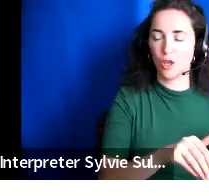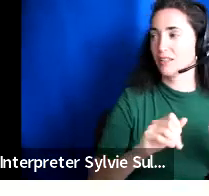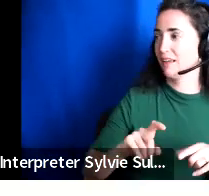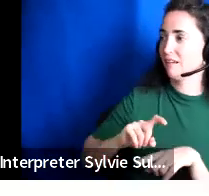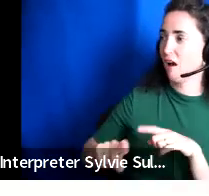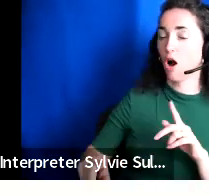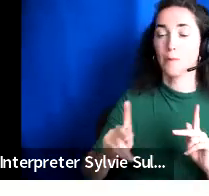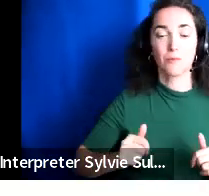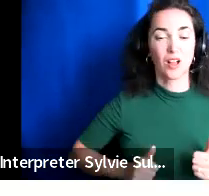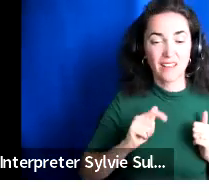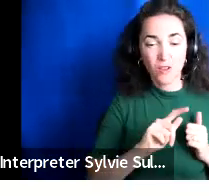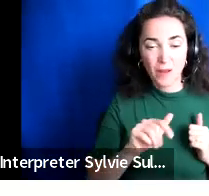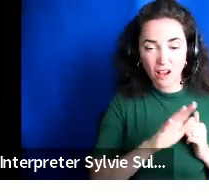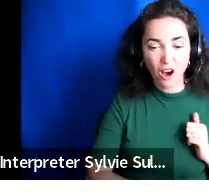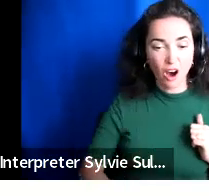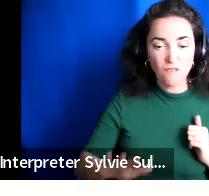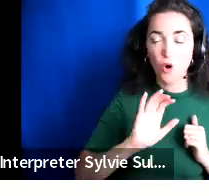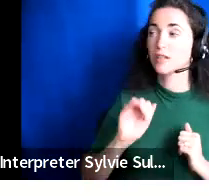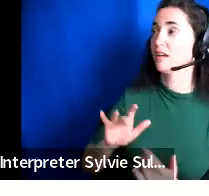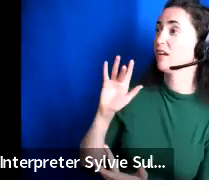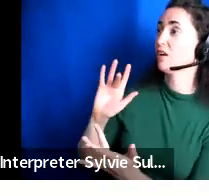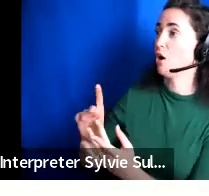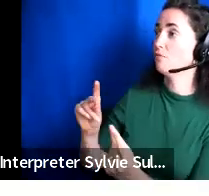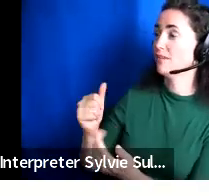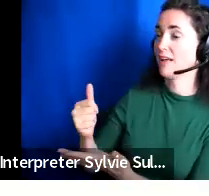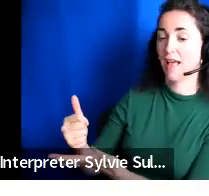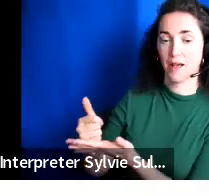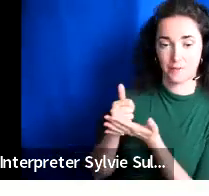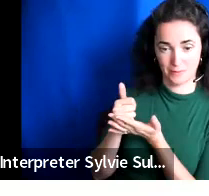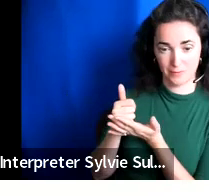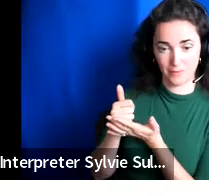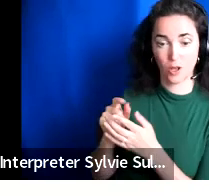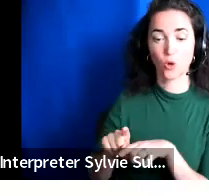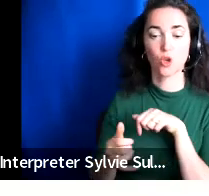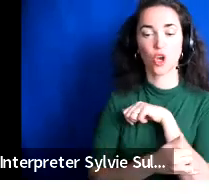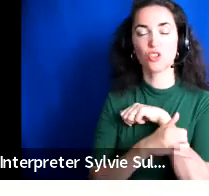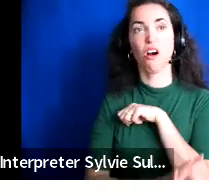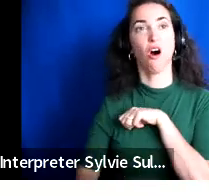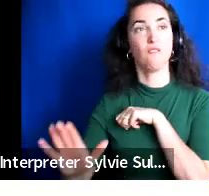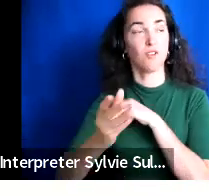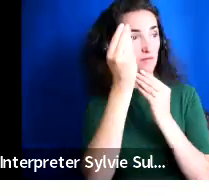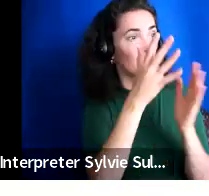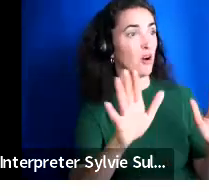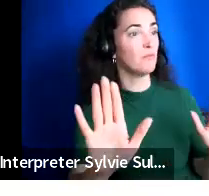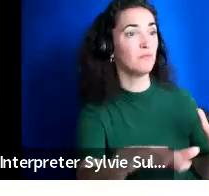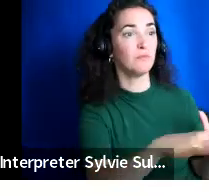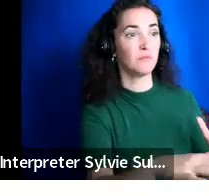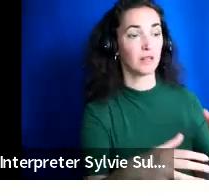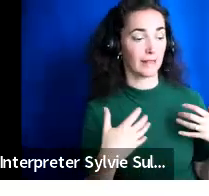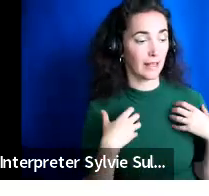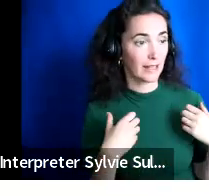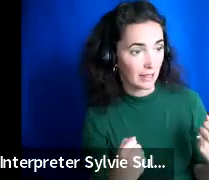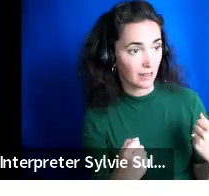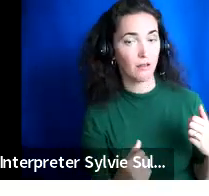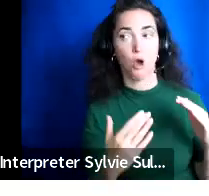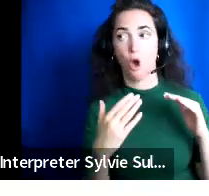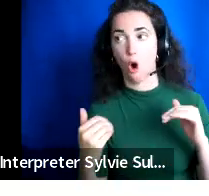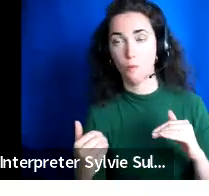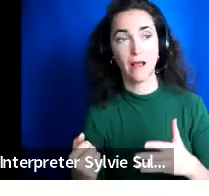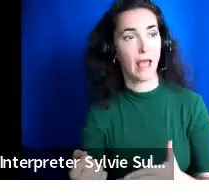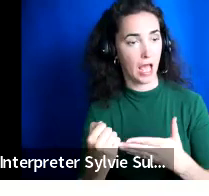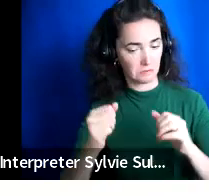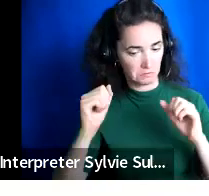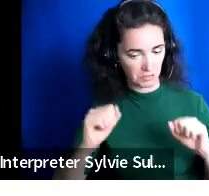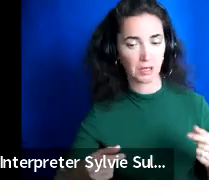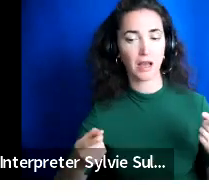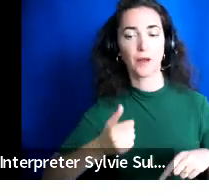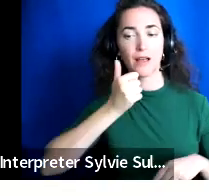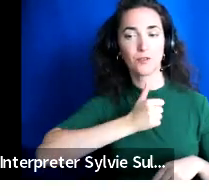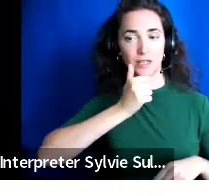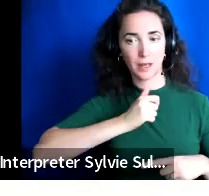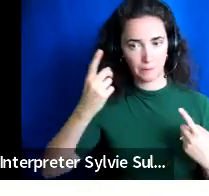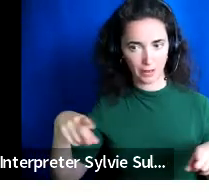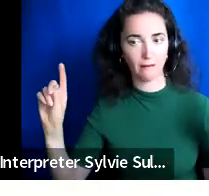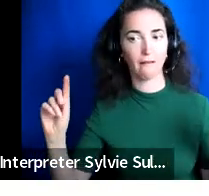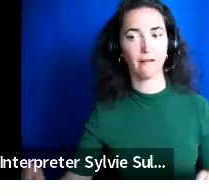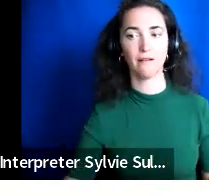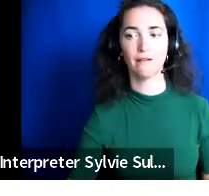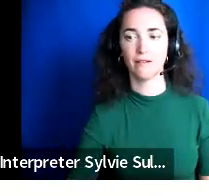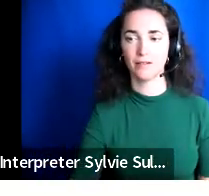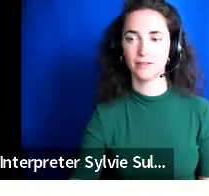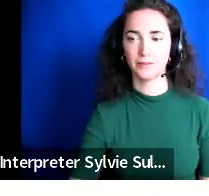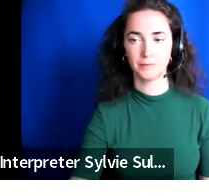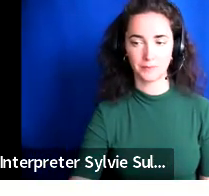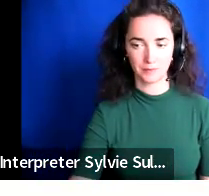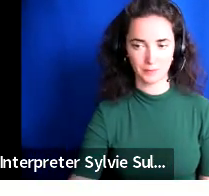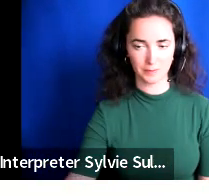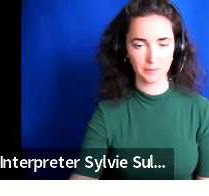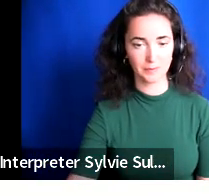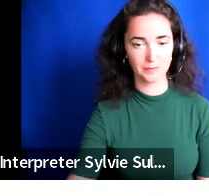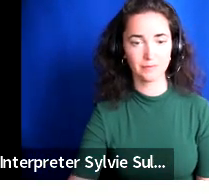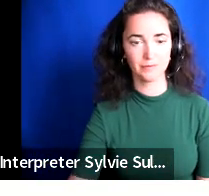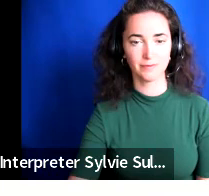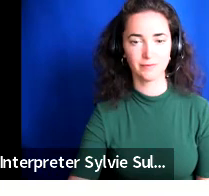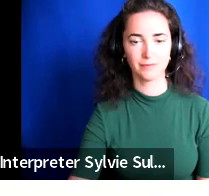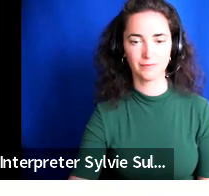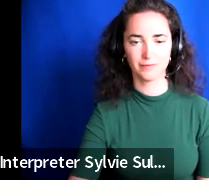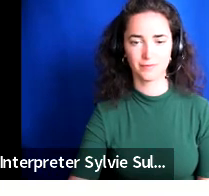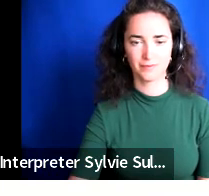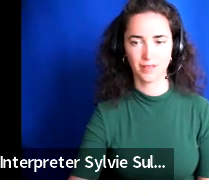Louisiana to get the help they need, while sending a message throughout the country that healing, hope and help are happening every day.